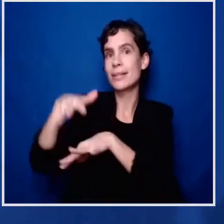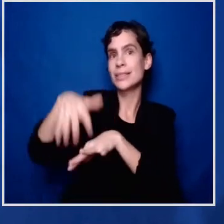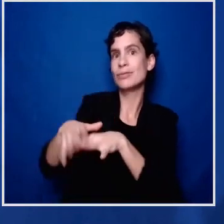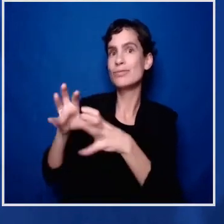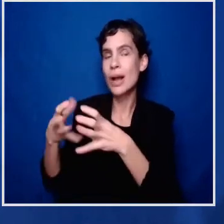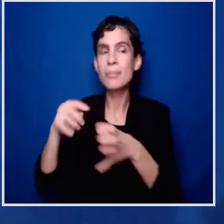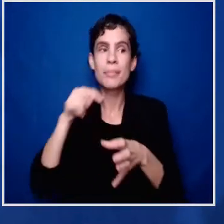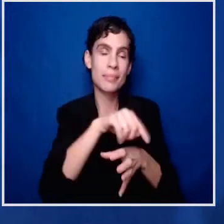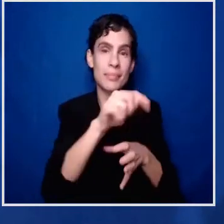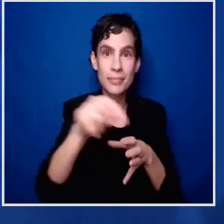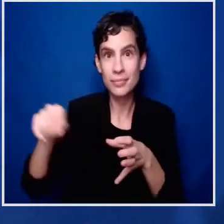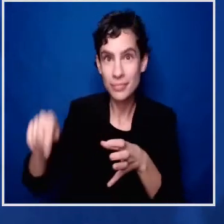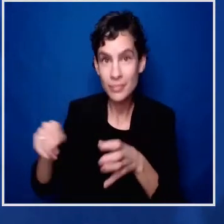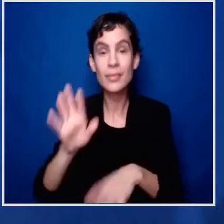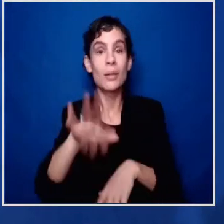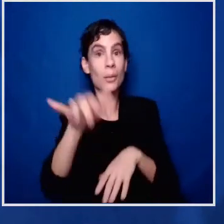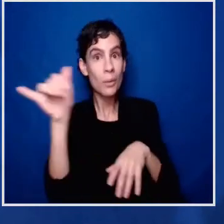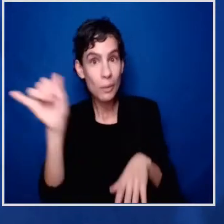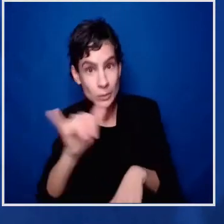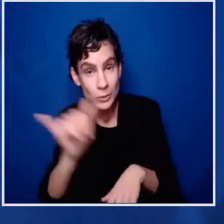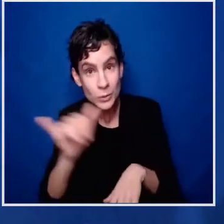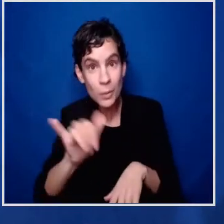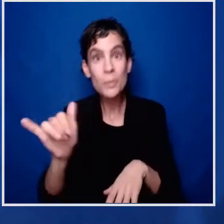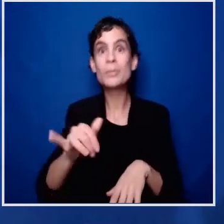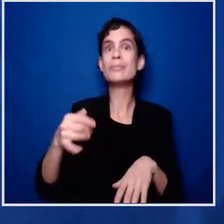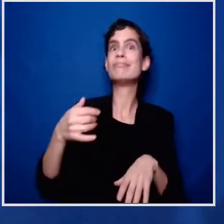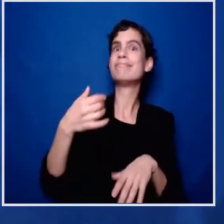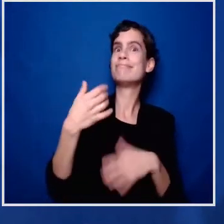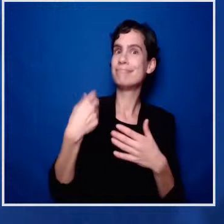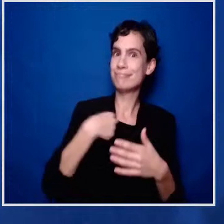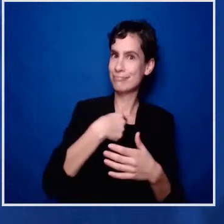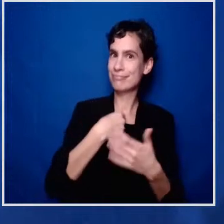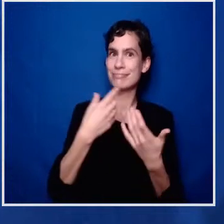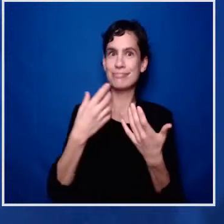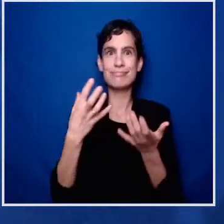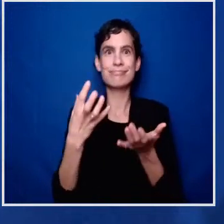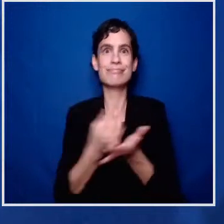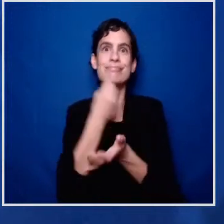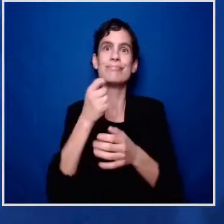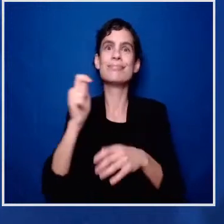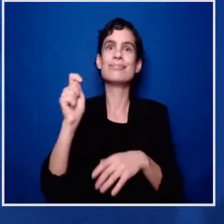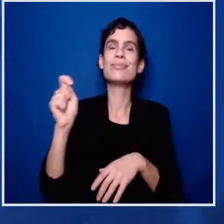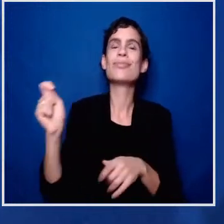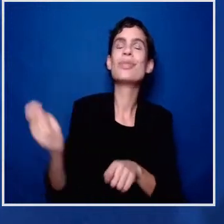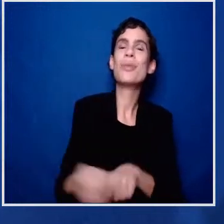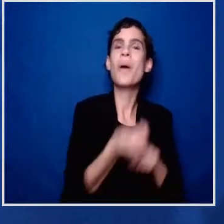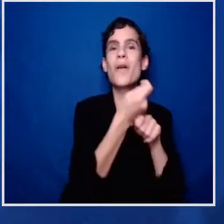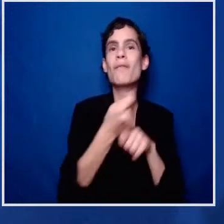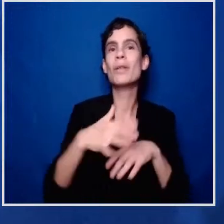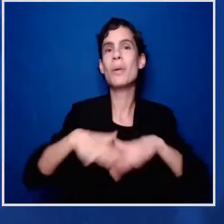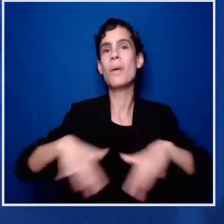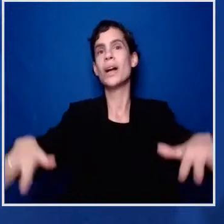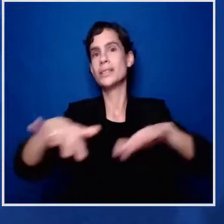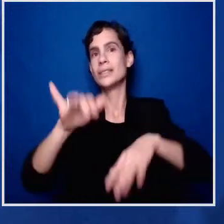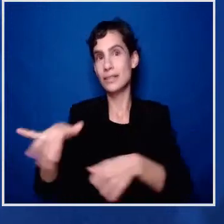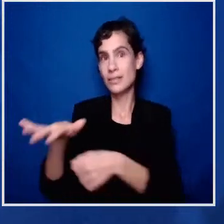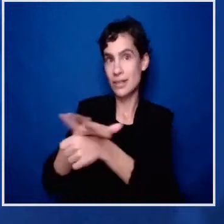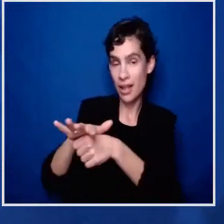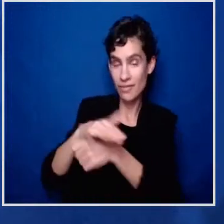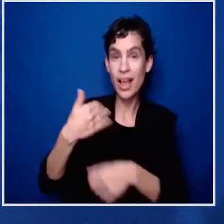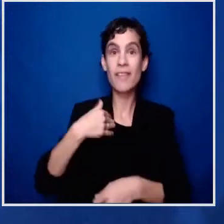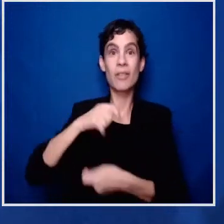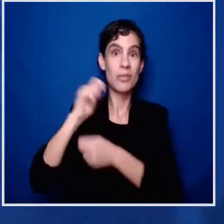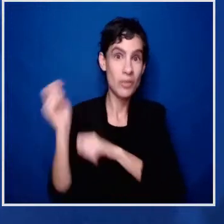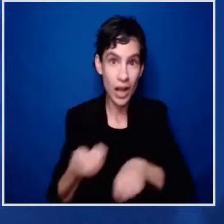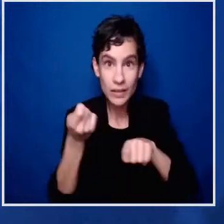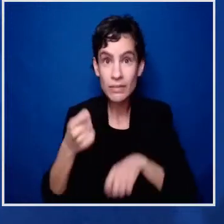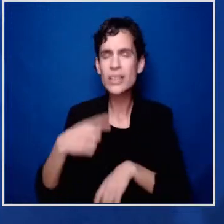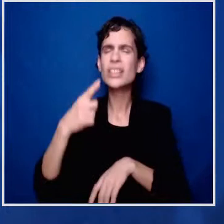OWN A GOLF CLUB, WHICH "GOLF"